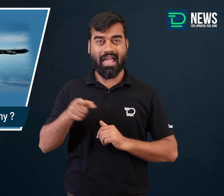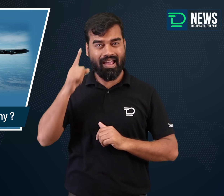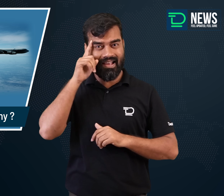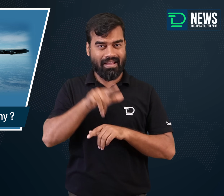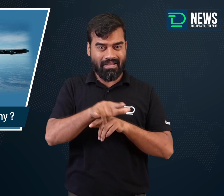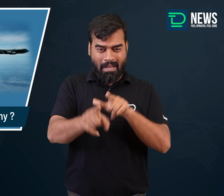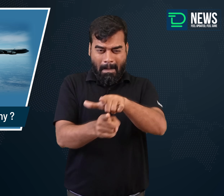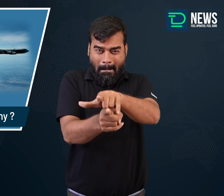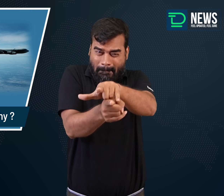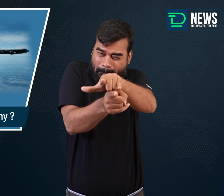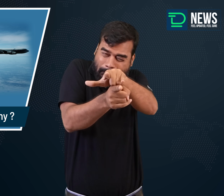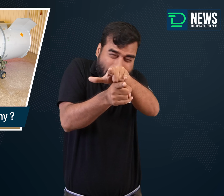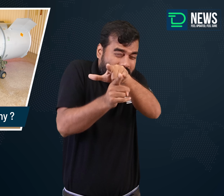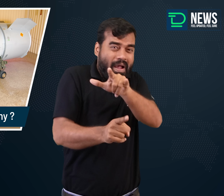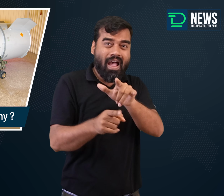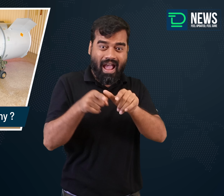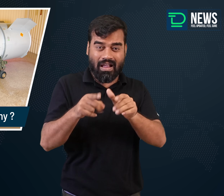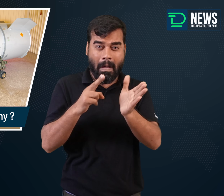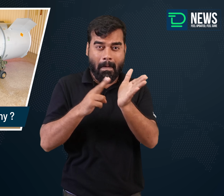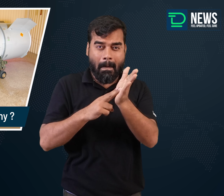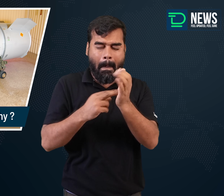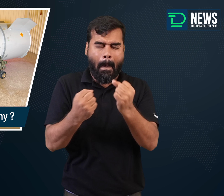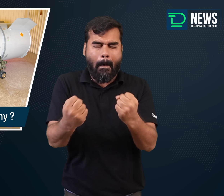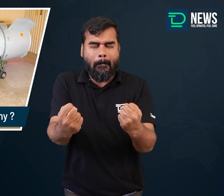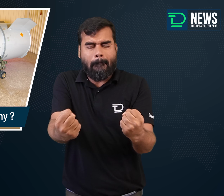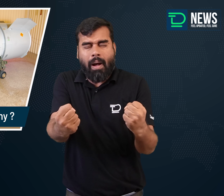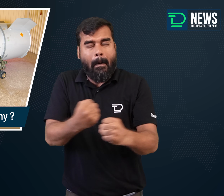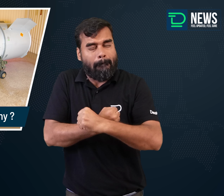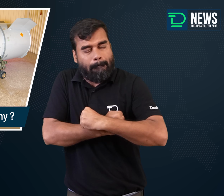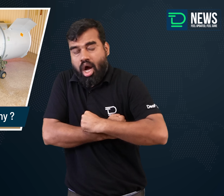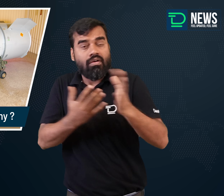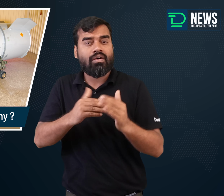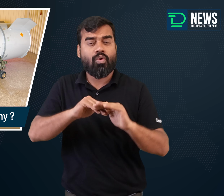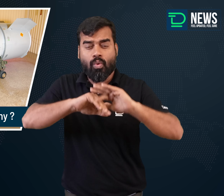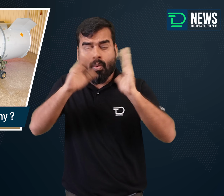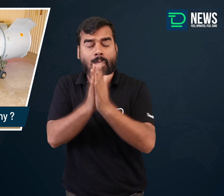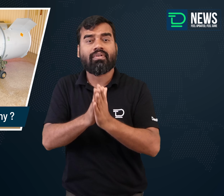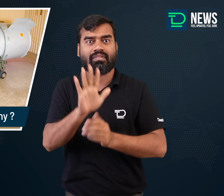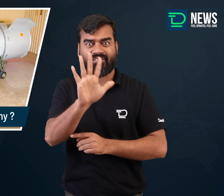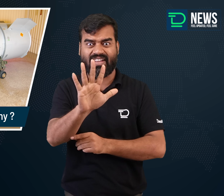Once the president orders a nuclear launch to attack their enemy countries